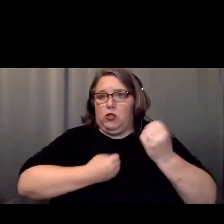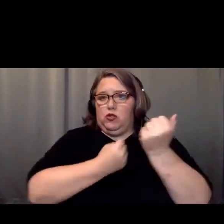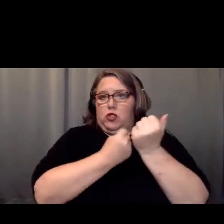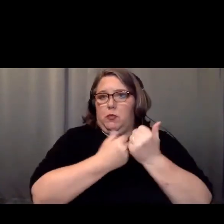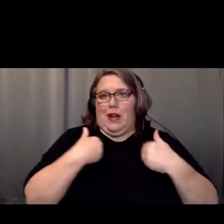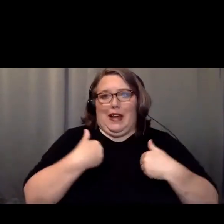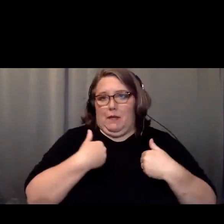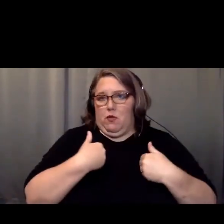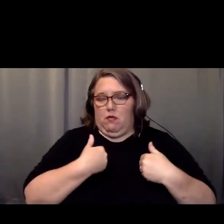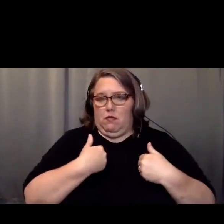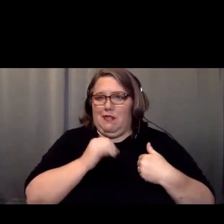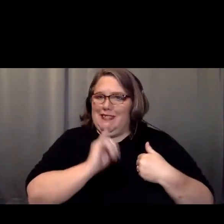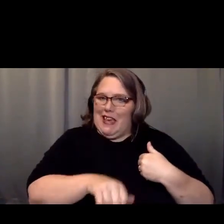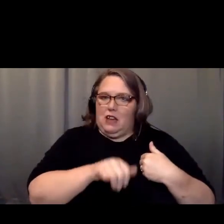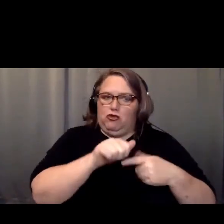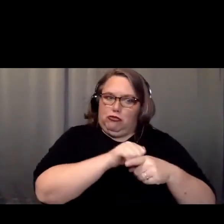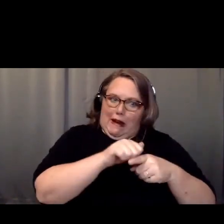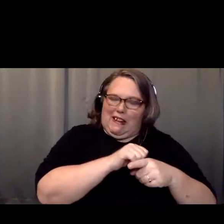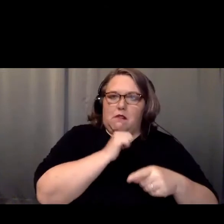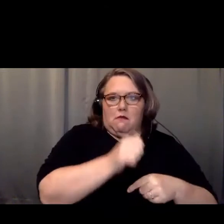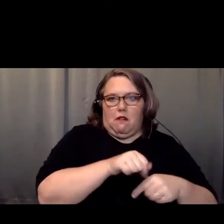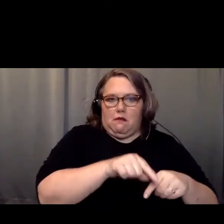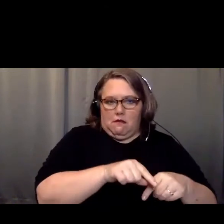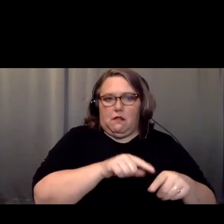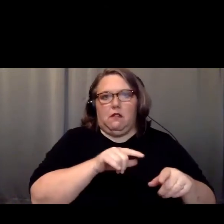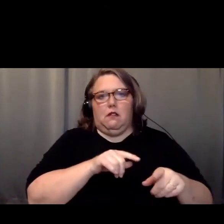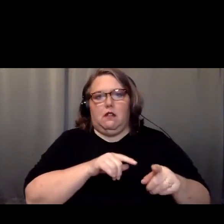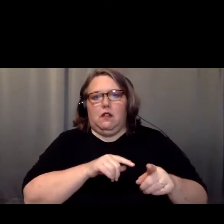So, that tends to be a little bit different.